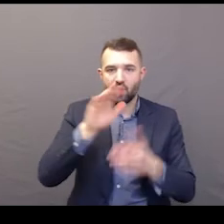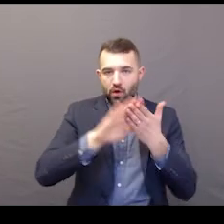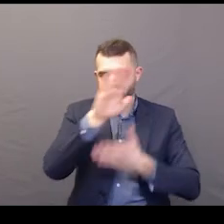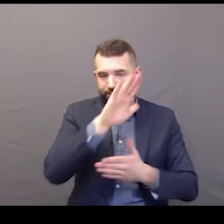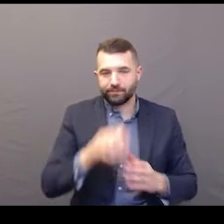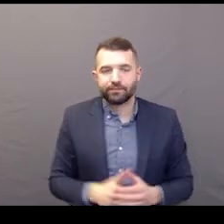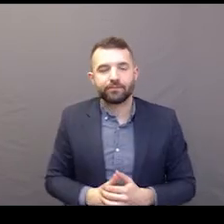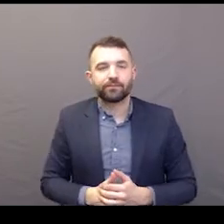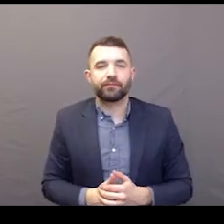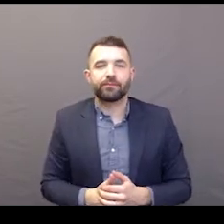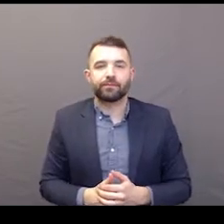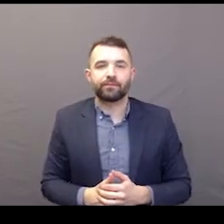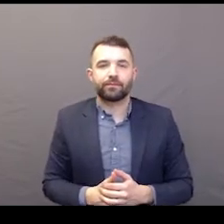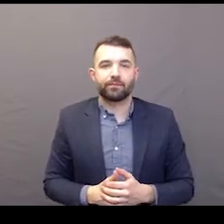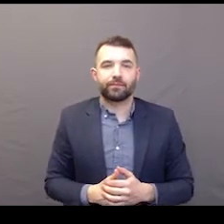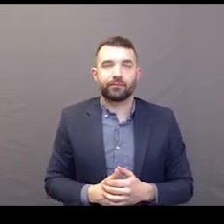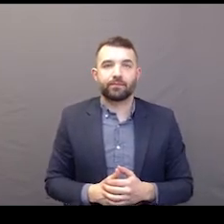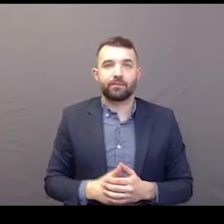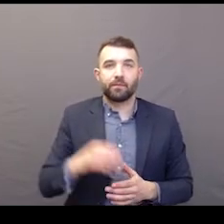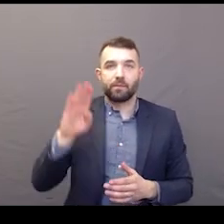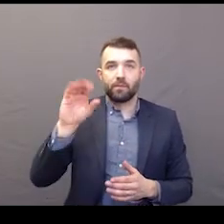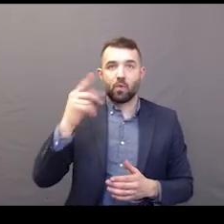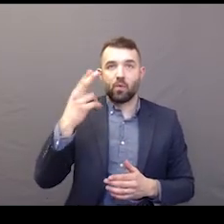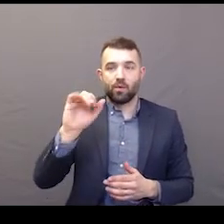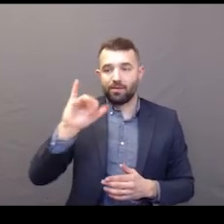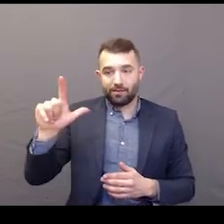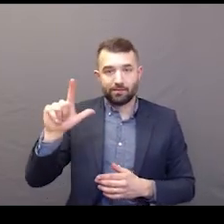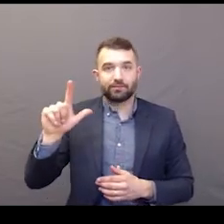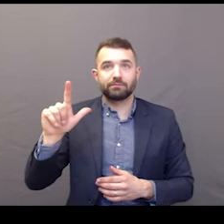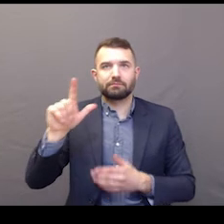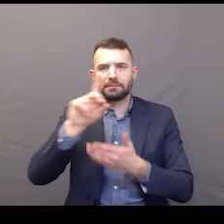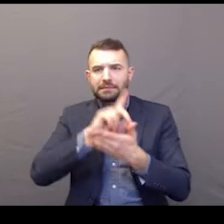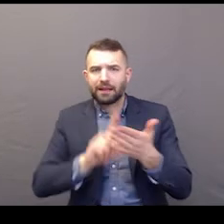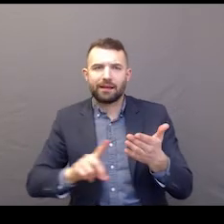Our refined design in Bothell relocates the connection between two Stride BRT routes: